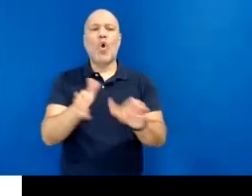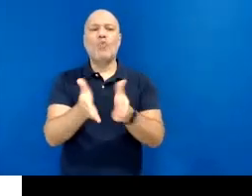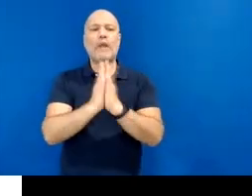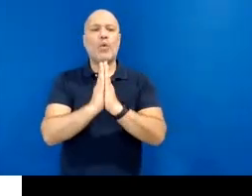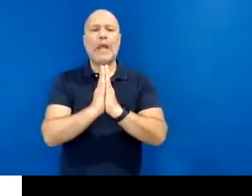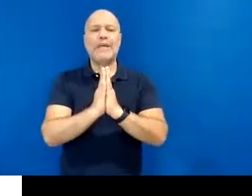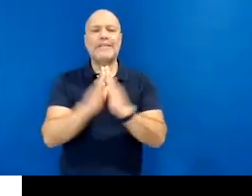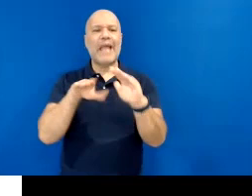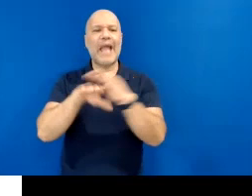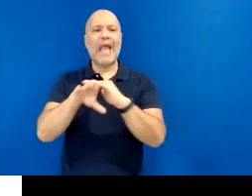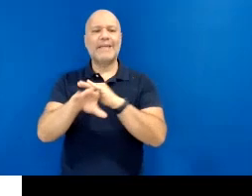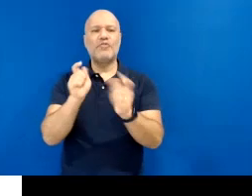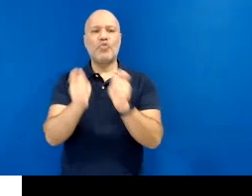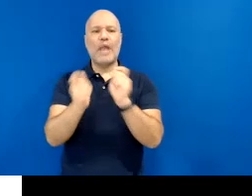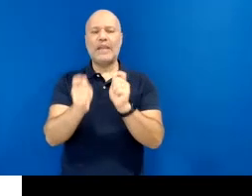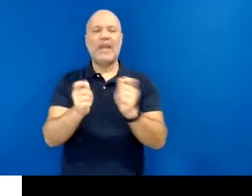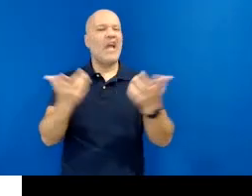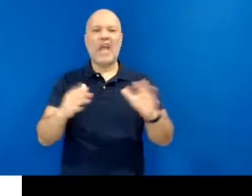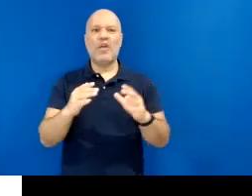access to edit because I don't wanna get a million emails either.